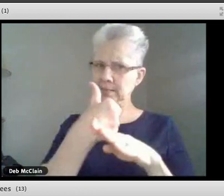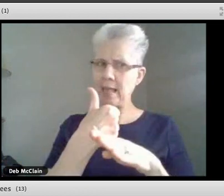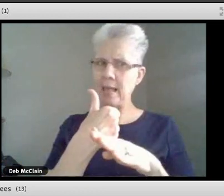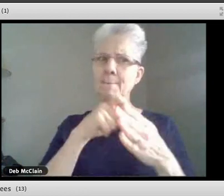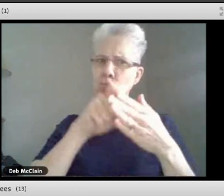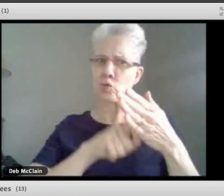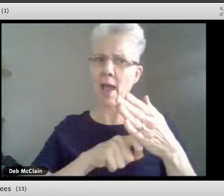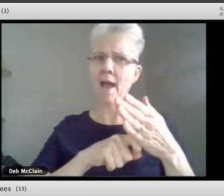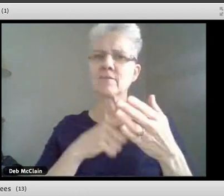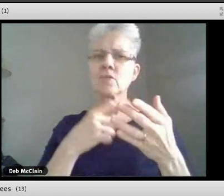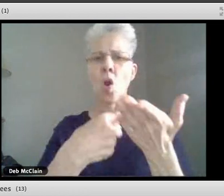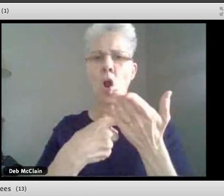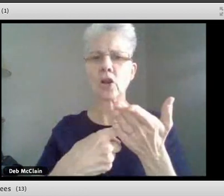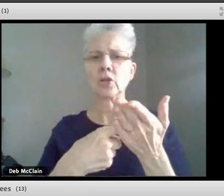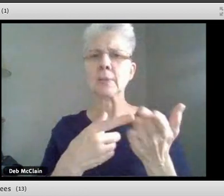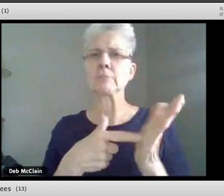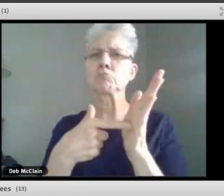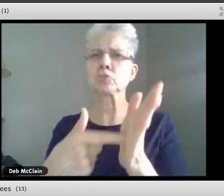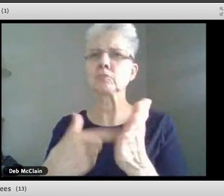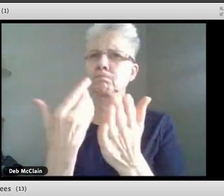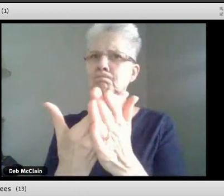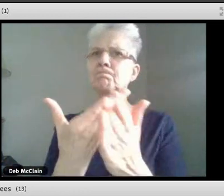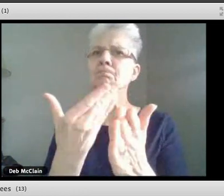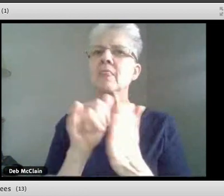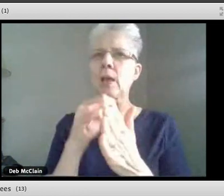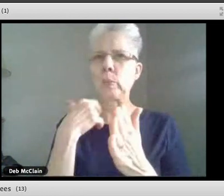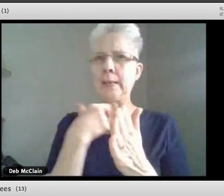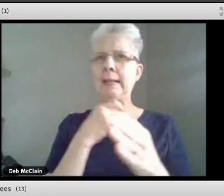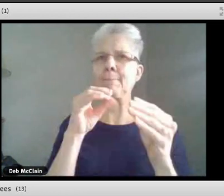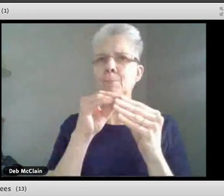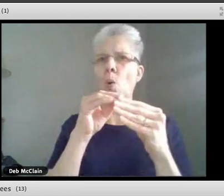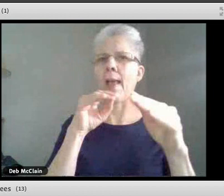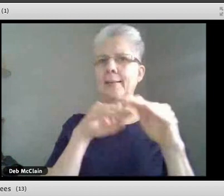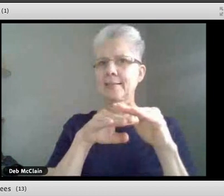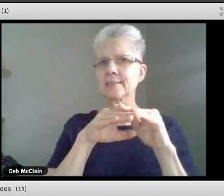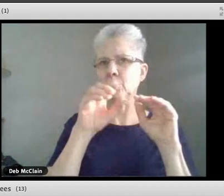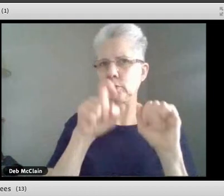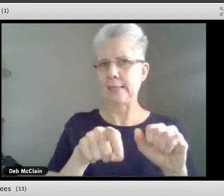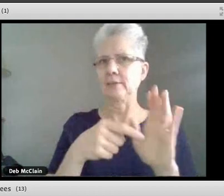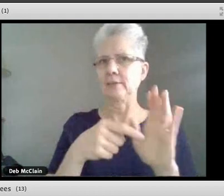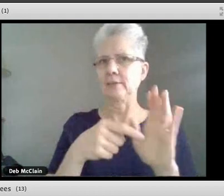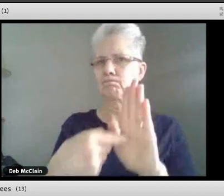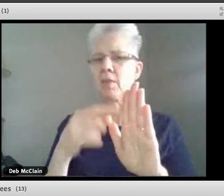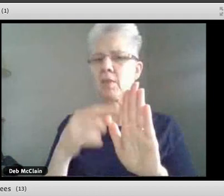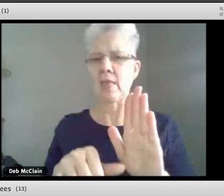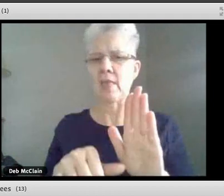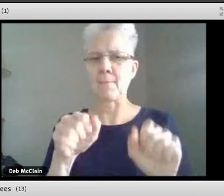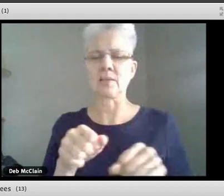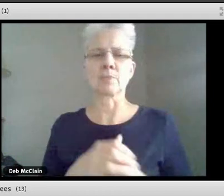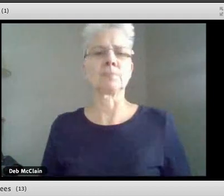or for making this part of your accessibility plan possible. Then you want to set up a task force.